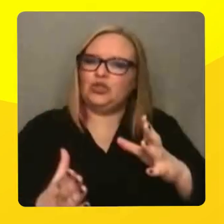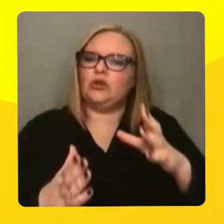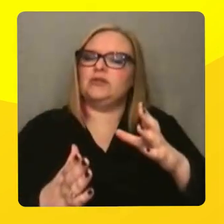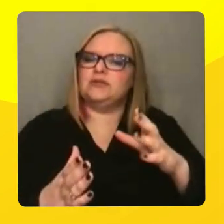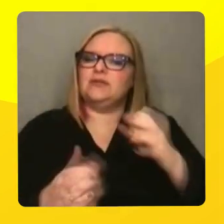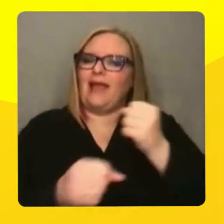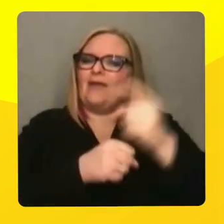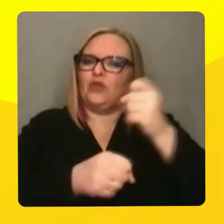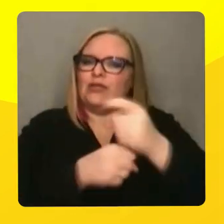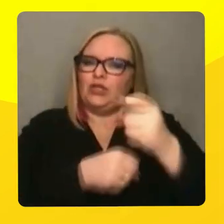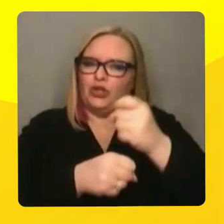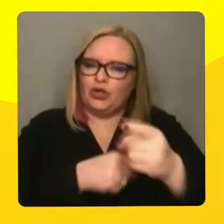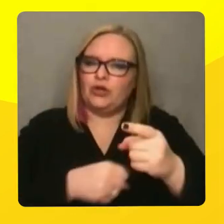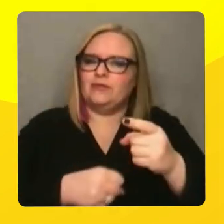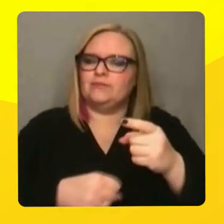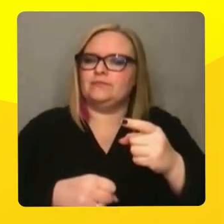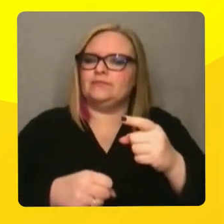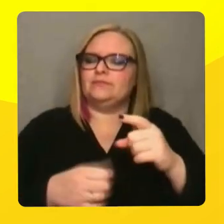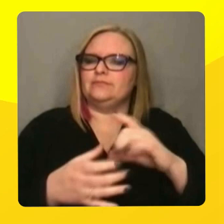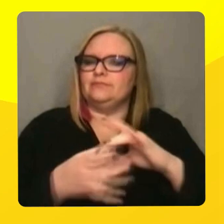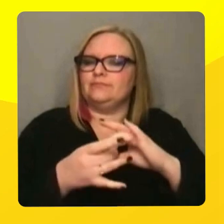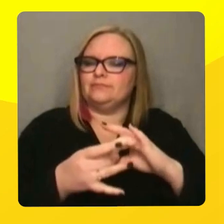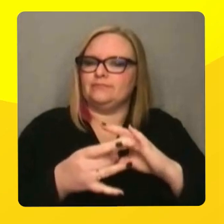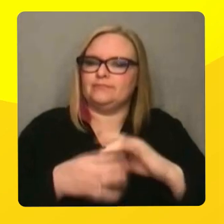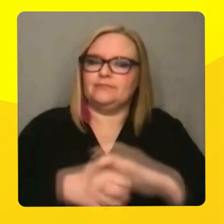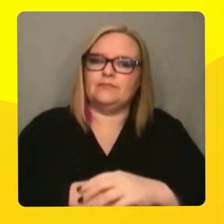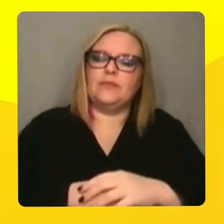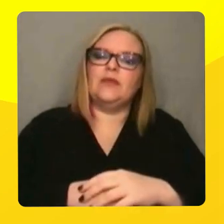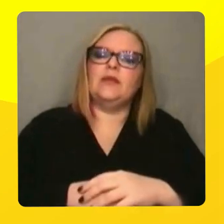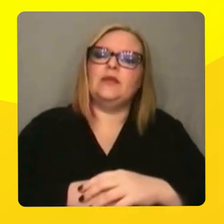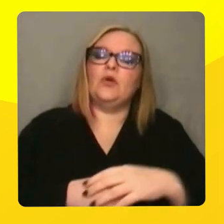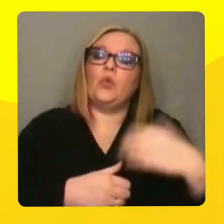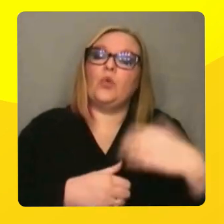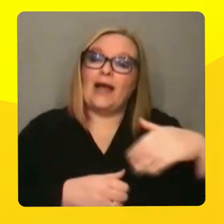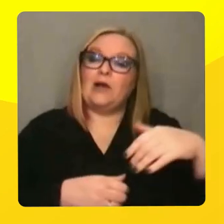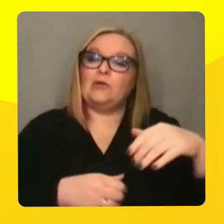That sounds amazing, 400 teachers a year. Jessica, over to you.